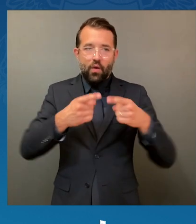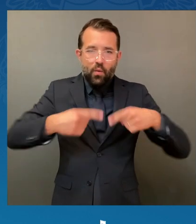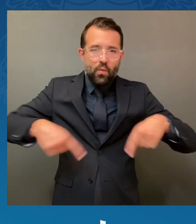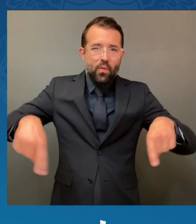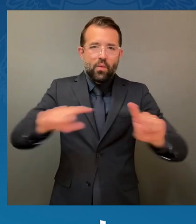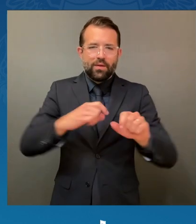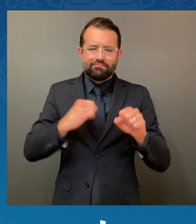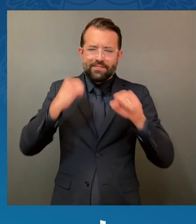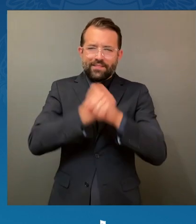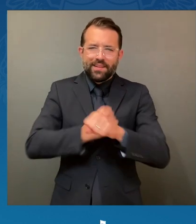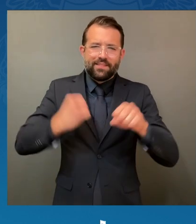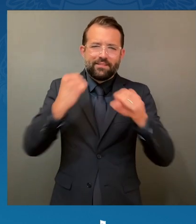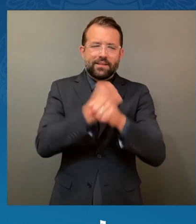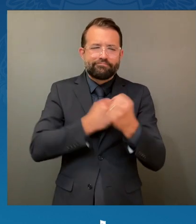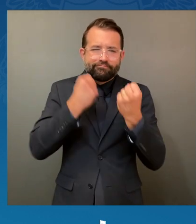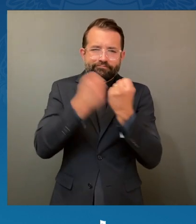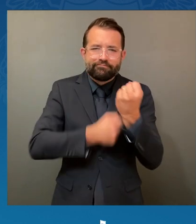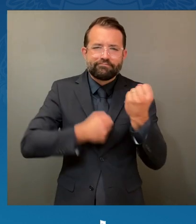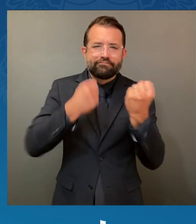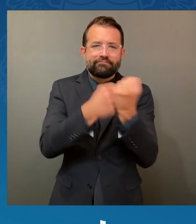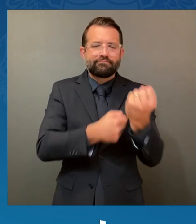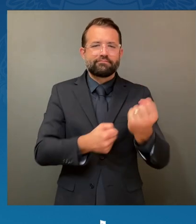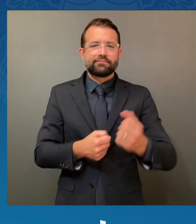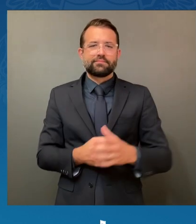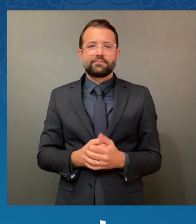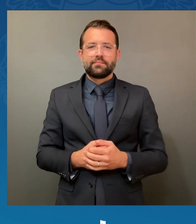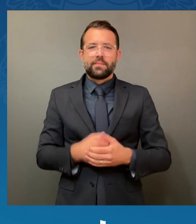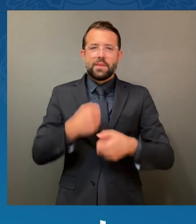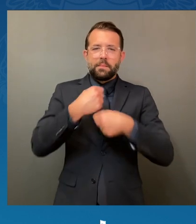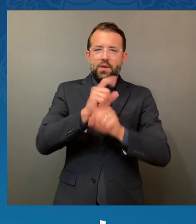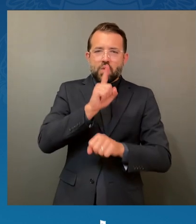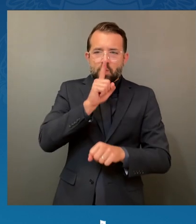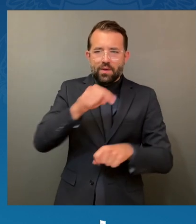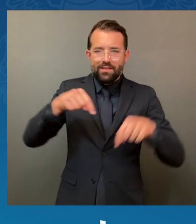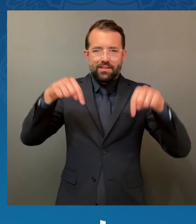that our nation does not repeat the mistakes of the past.